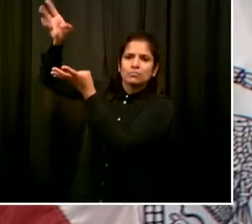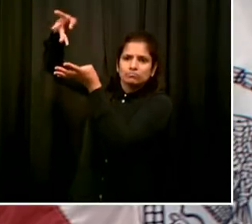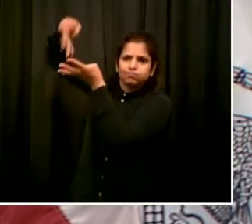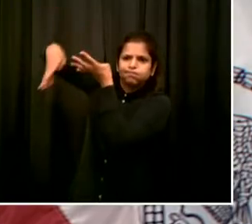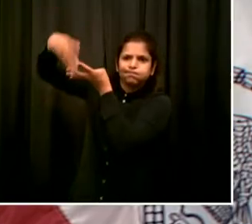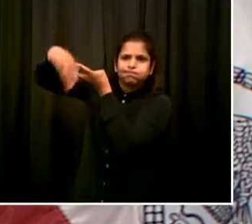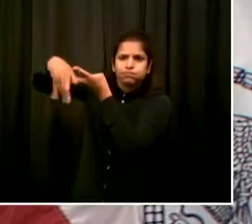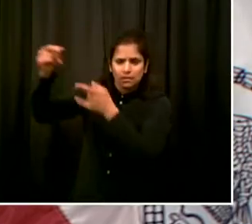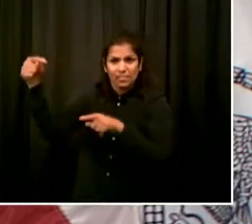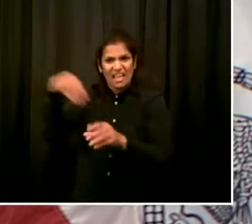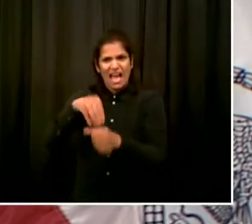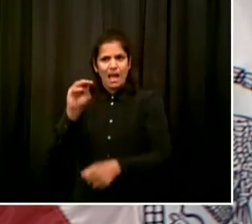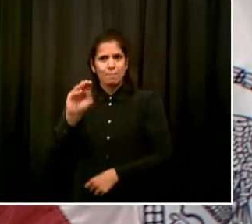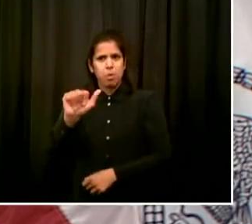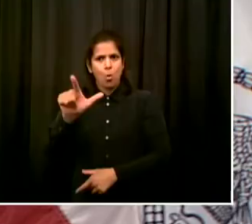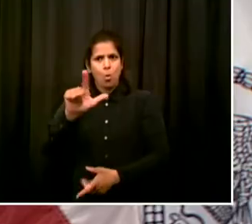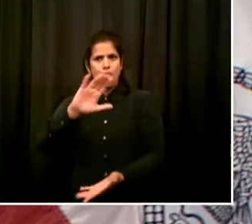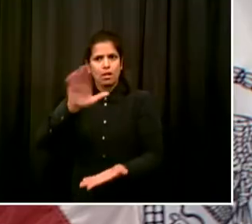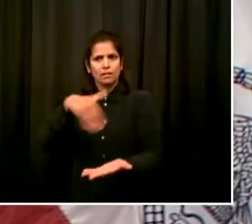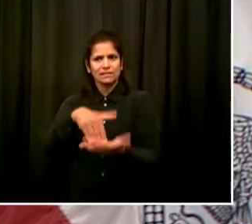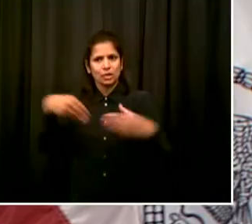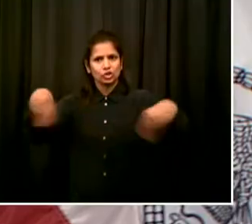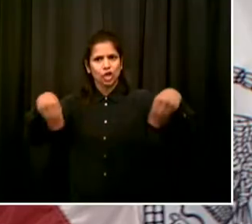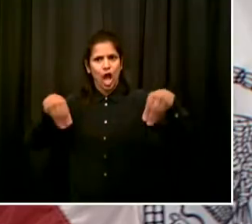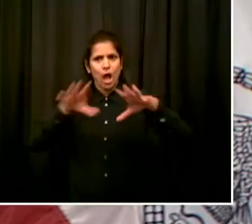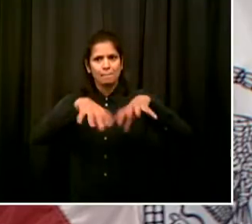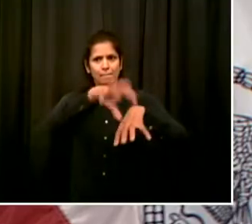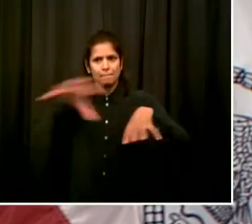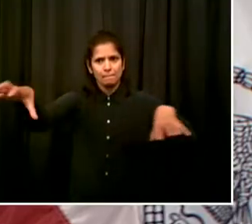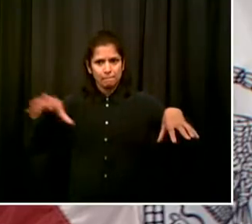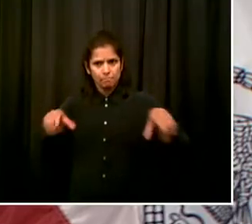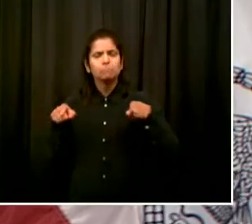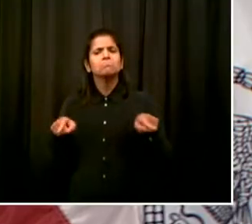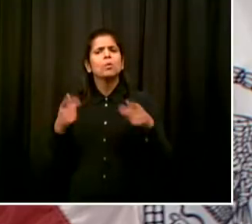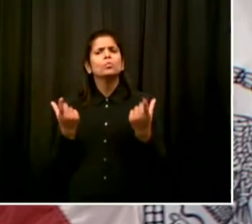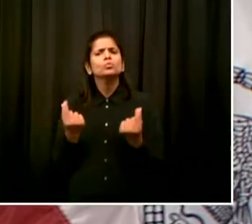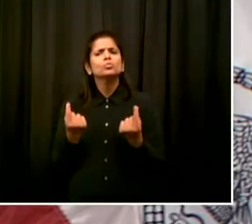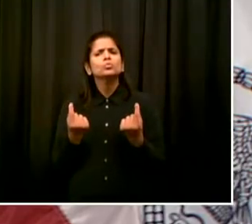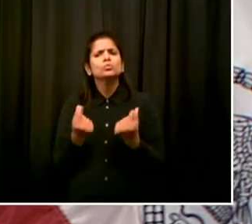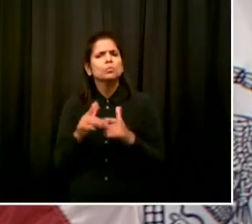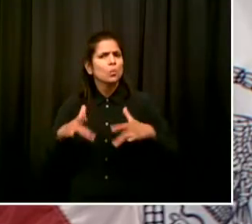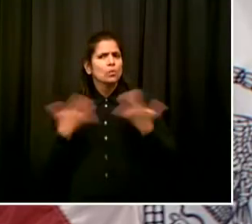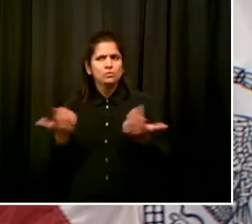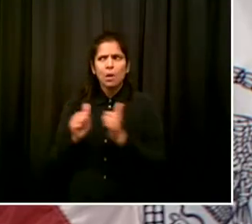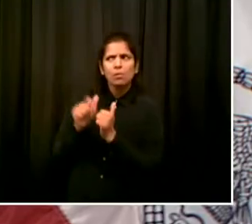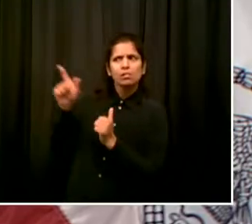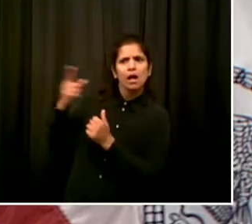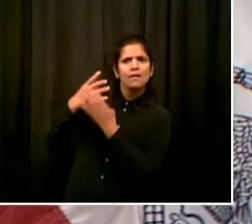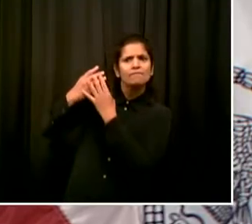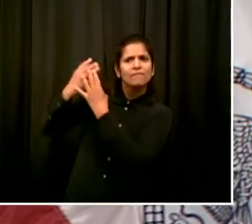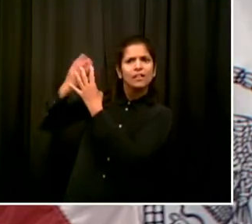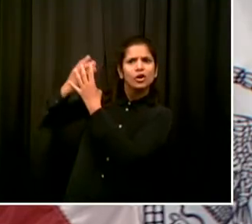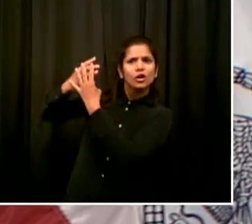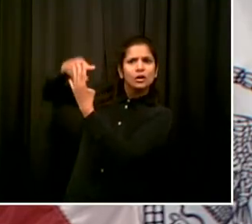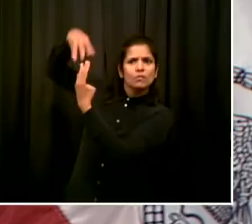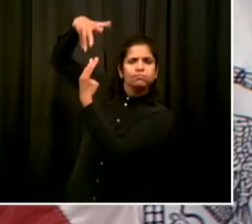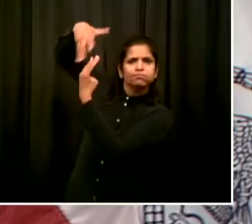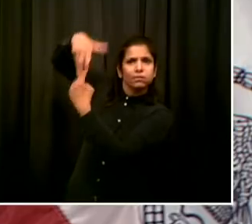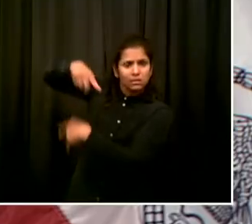IT IS AN IMPORTANT POINT AND WE ARE WORKING CLOSELY WITH THE STATE